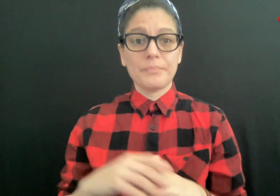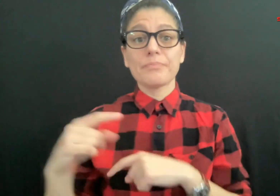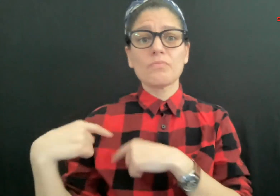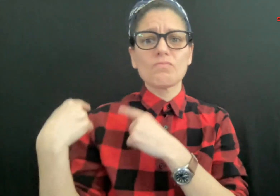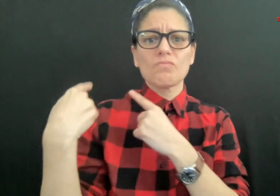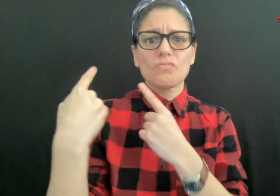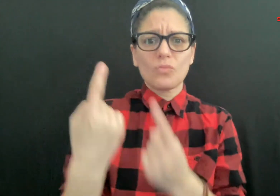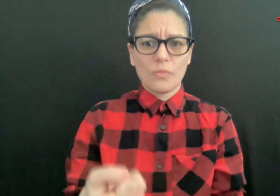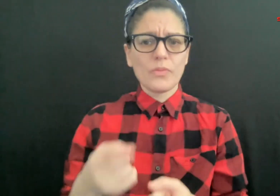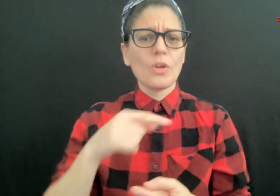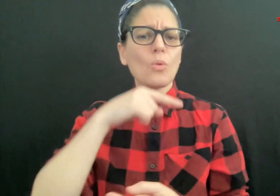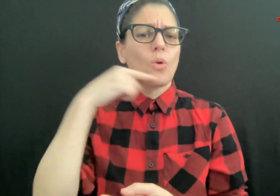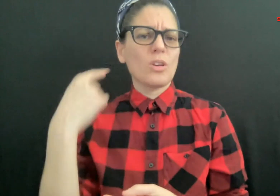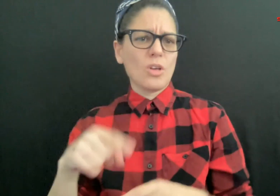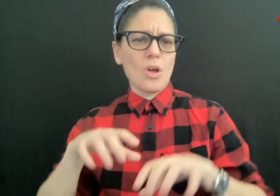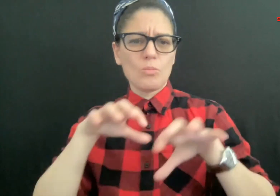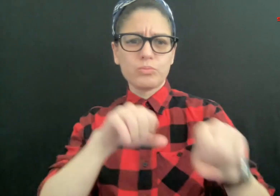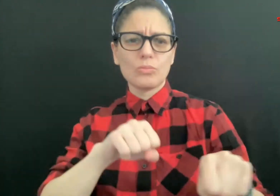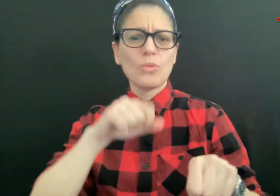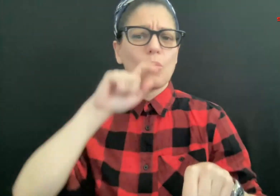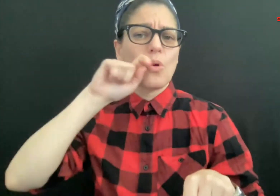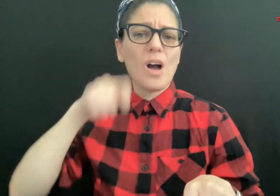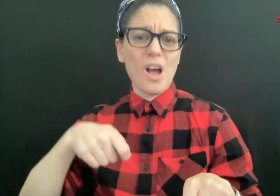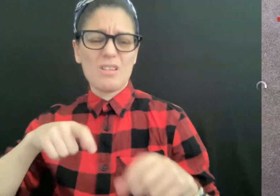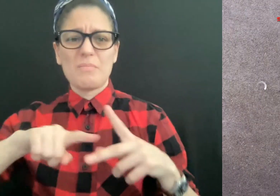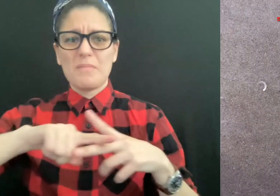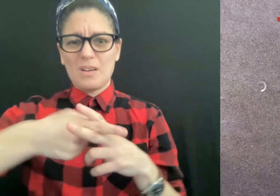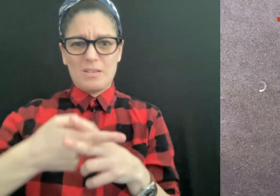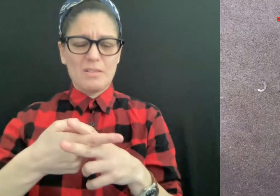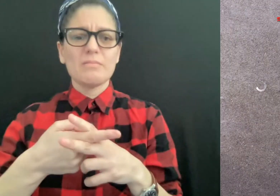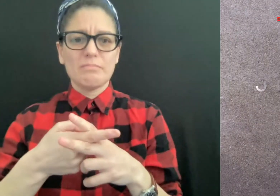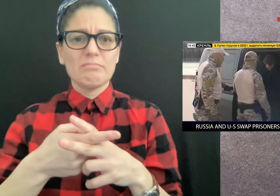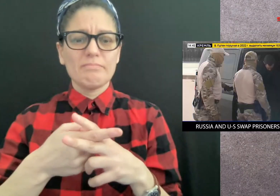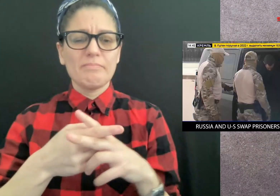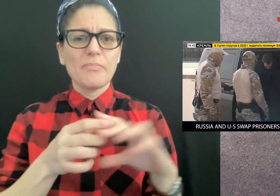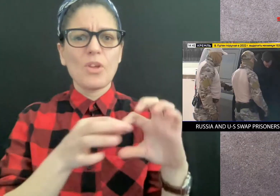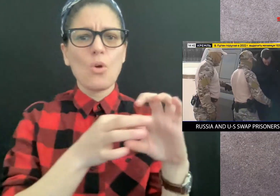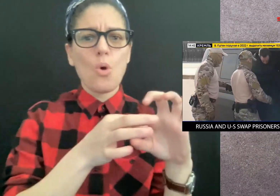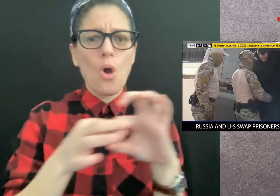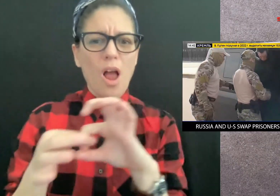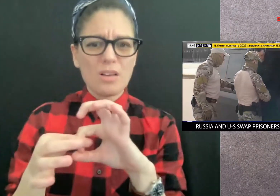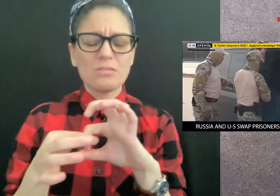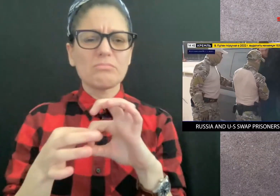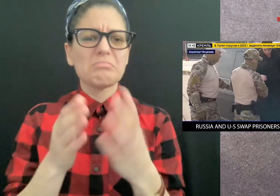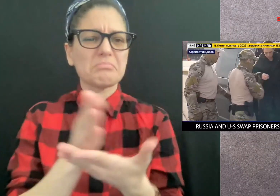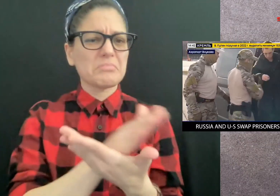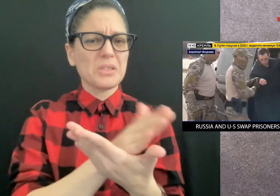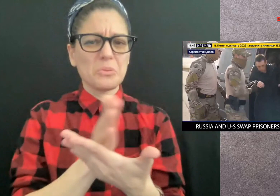comment during this update we may add it at the bottom of the screen since the Russian invasion